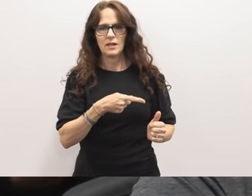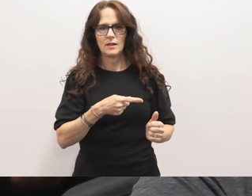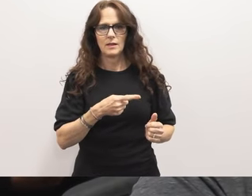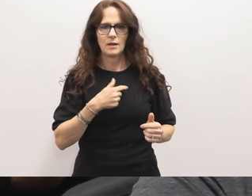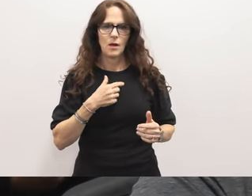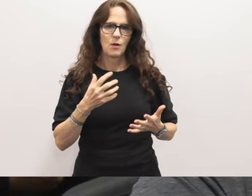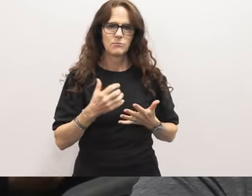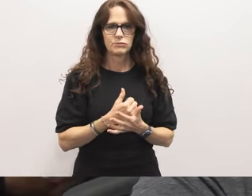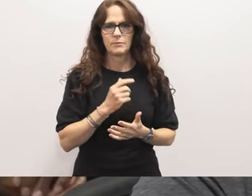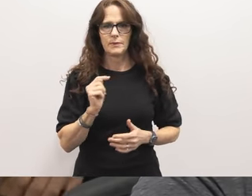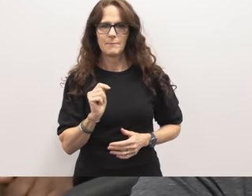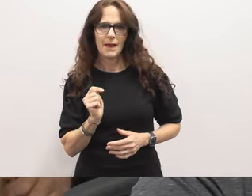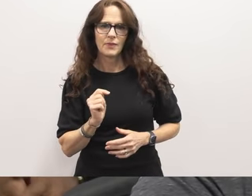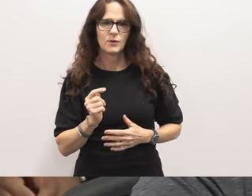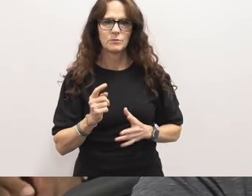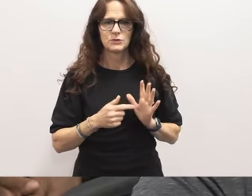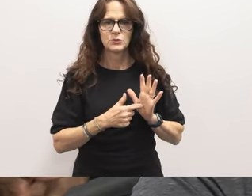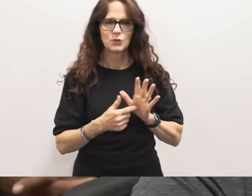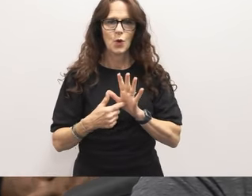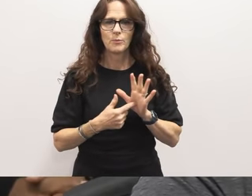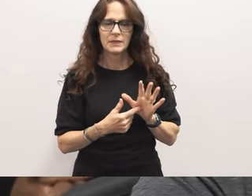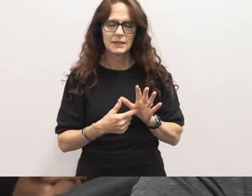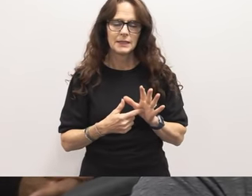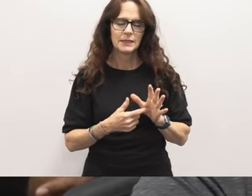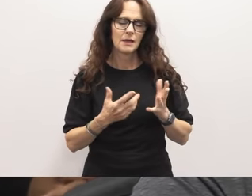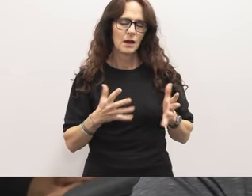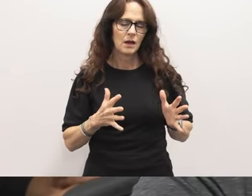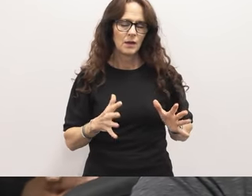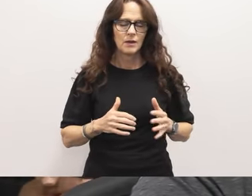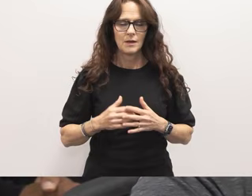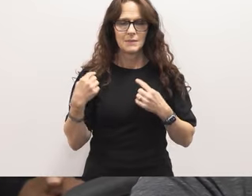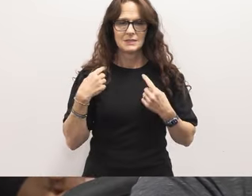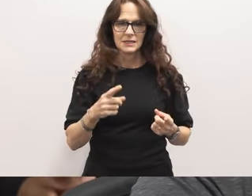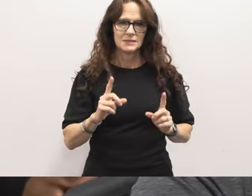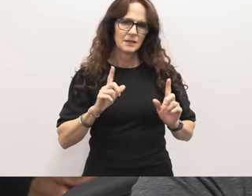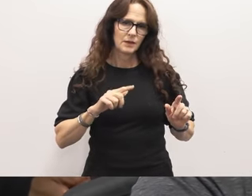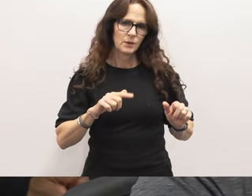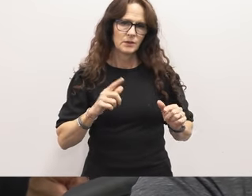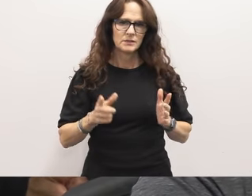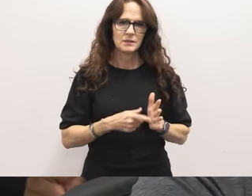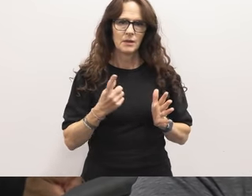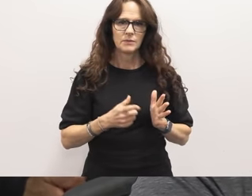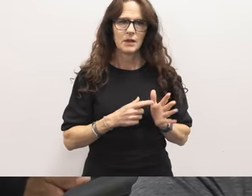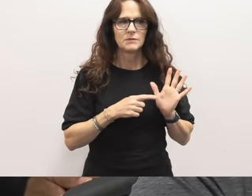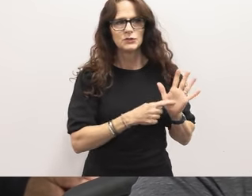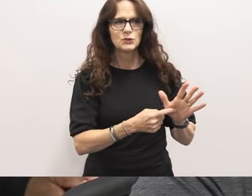or anything, you know, he would show me Lakewood. And then since I was gonna go there, sometimes he would just show me around or saying like,